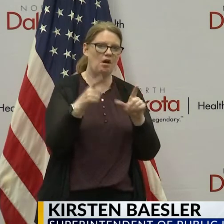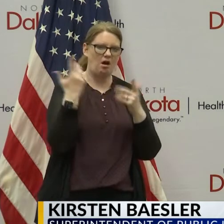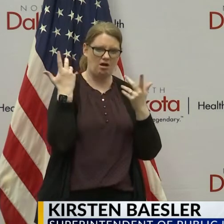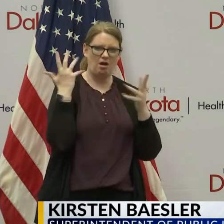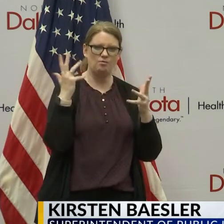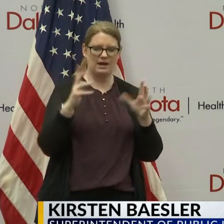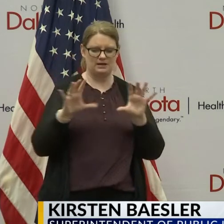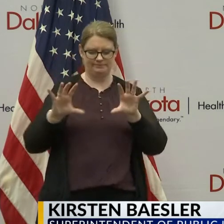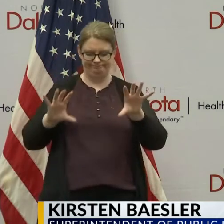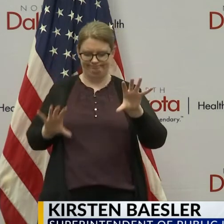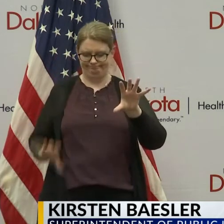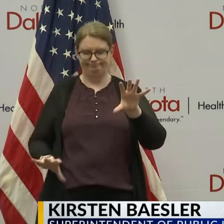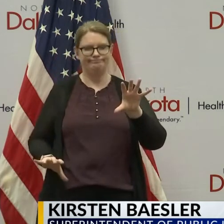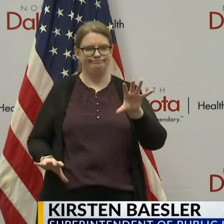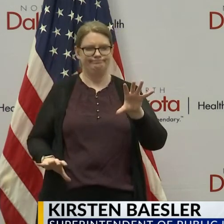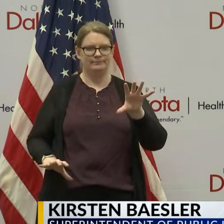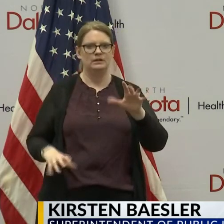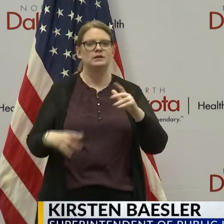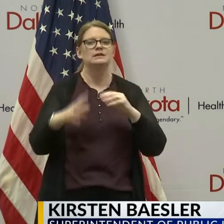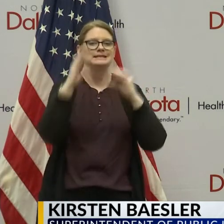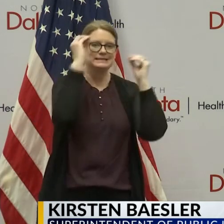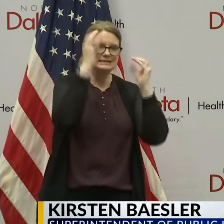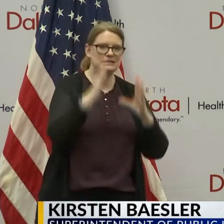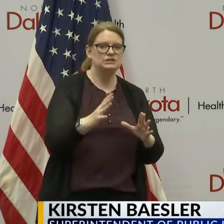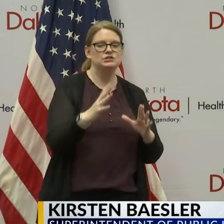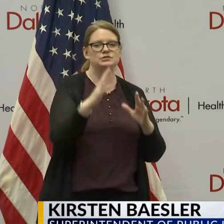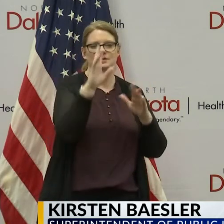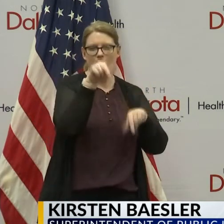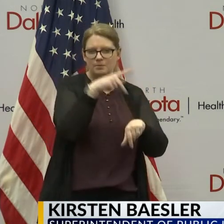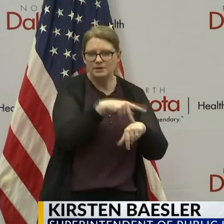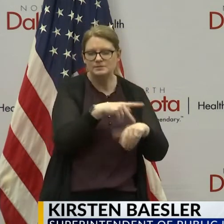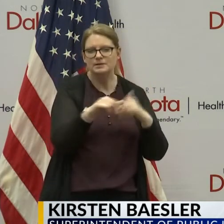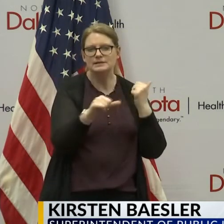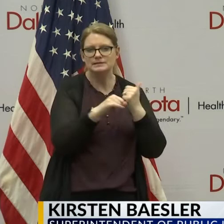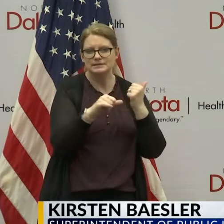OUR STATE LAW ALREADY SEPARATES THE DIFFERENCE BETWEEN THE TWO